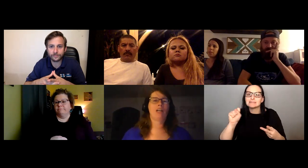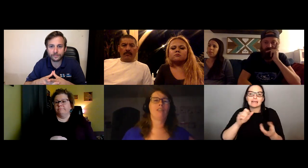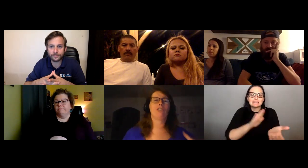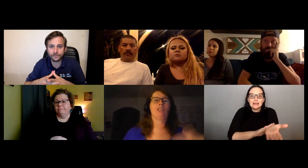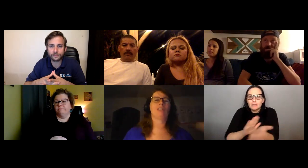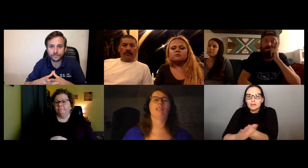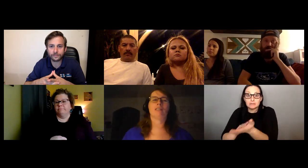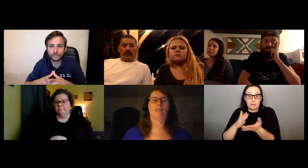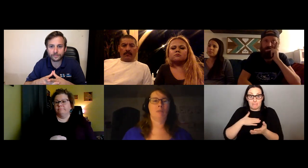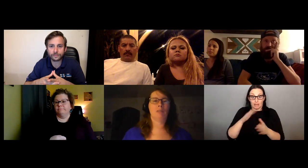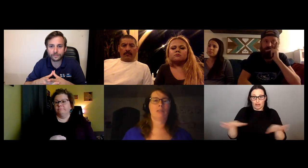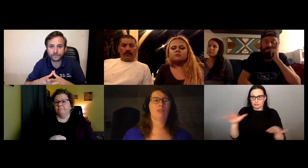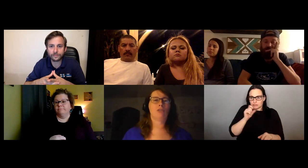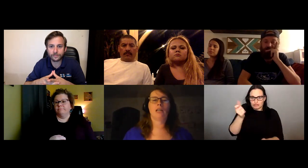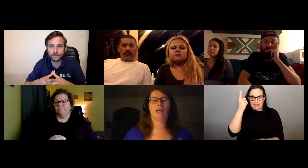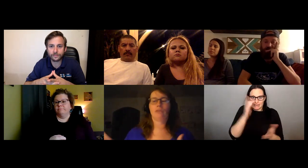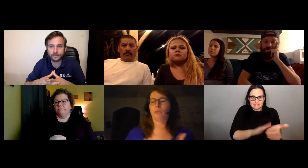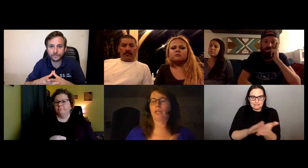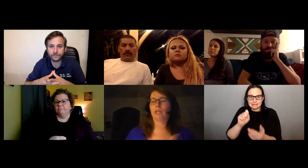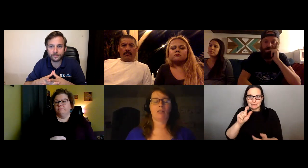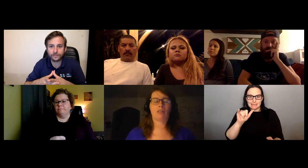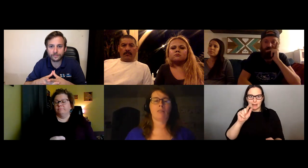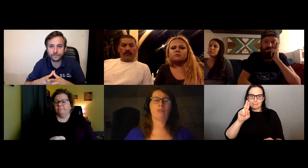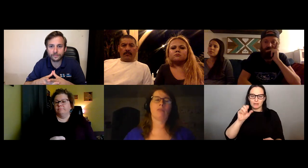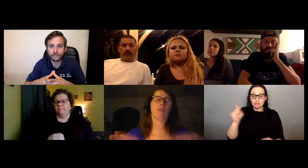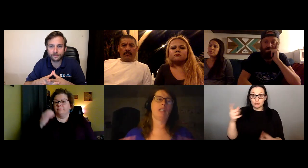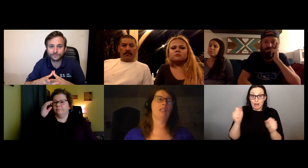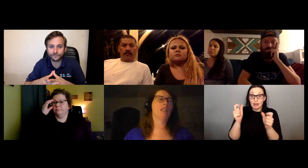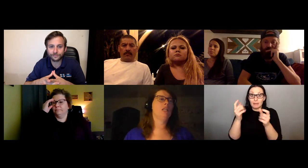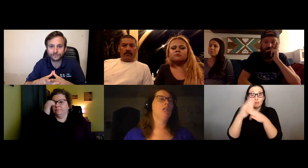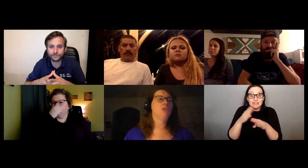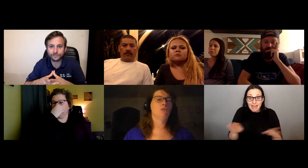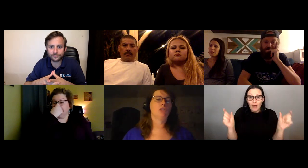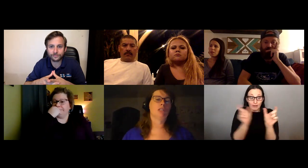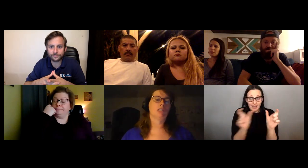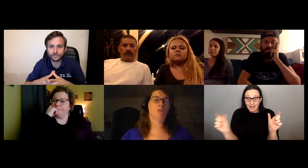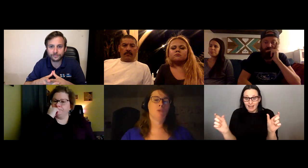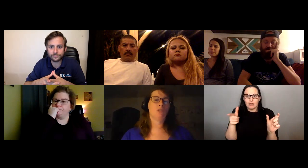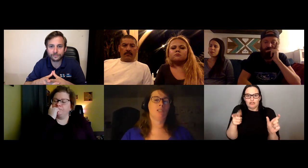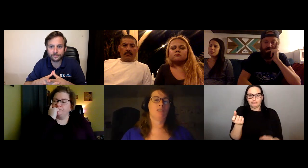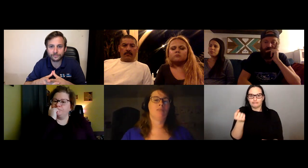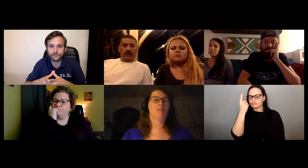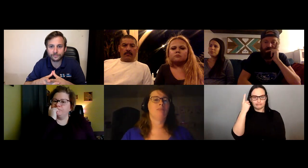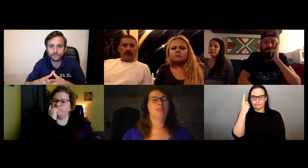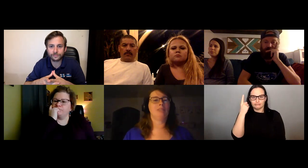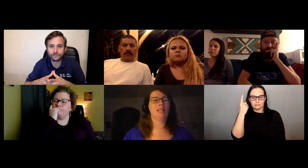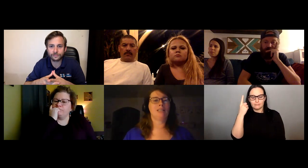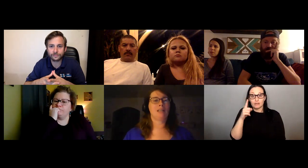she doesn't get syllables you try to have her break it down to syllables forget it